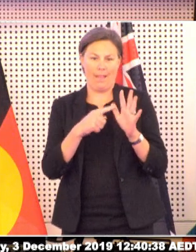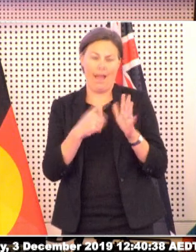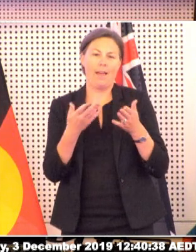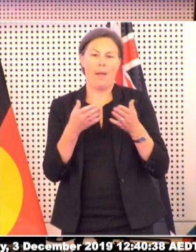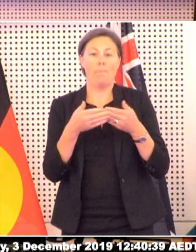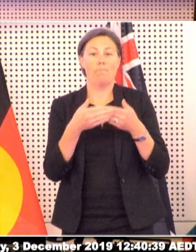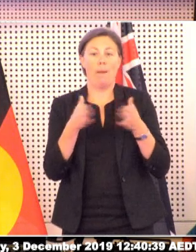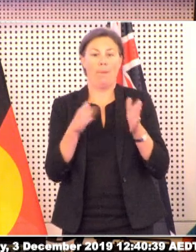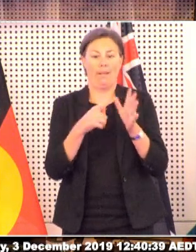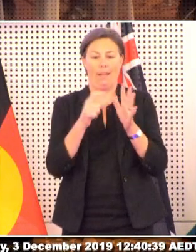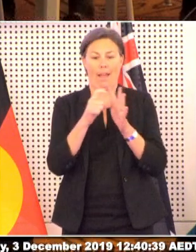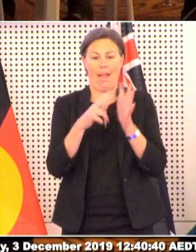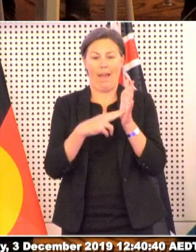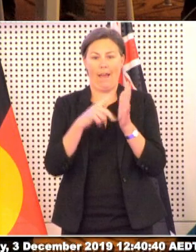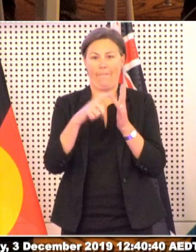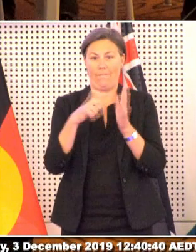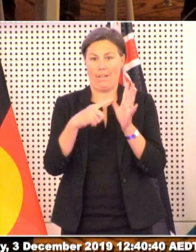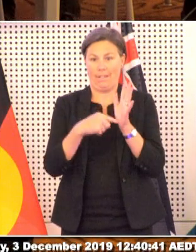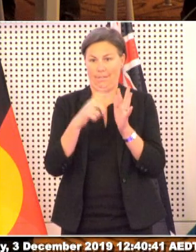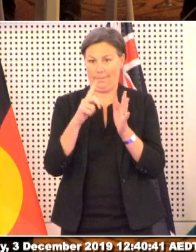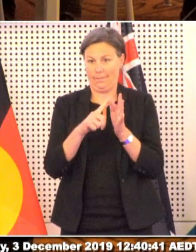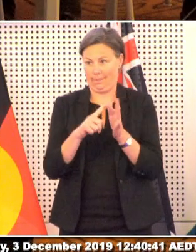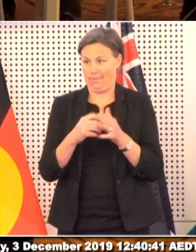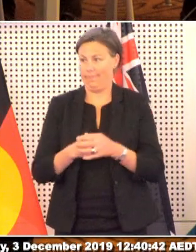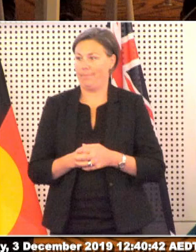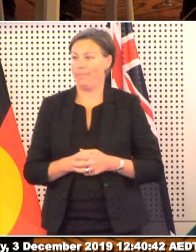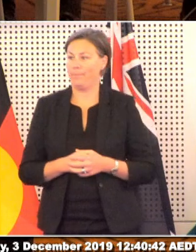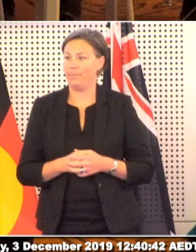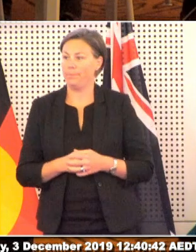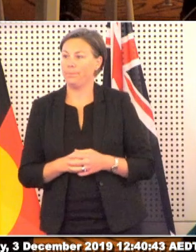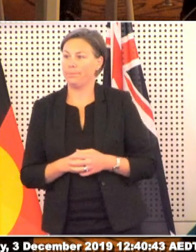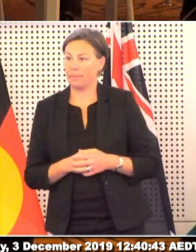The Commissioners will have the Public Advocate’s statement and some